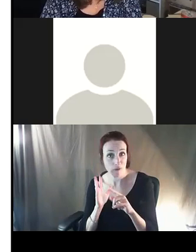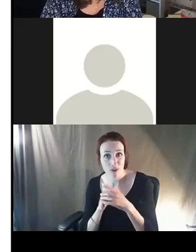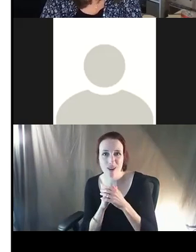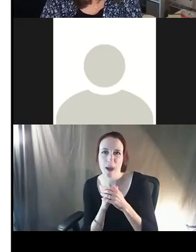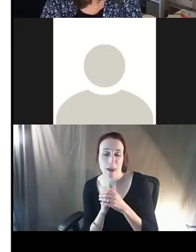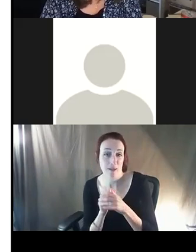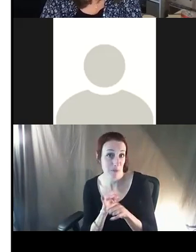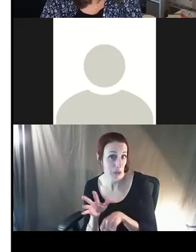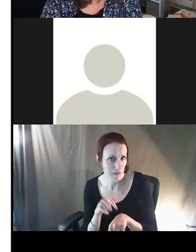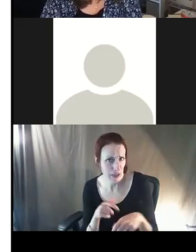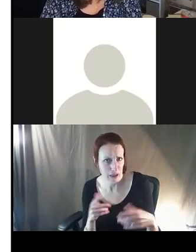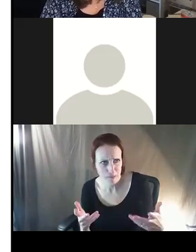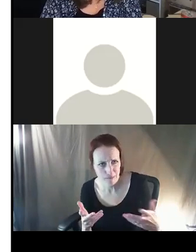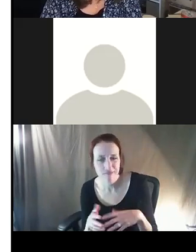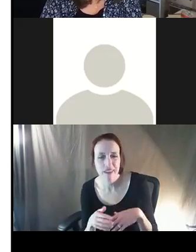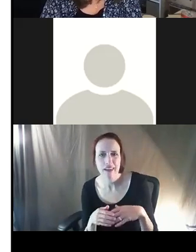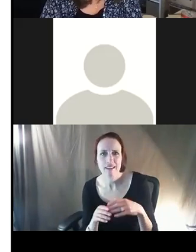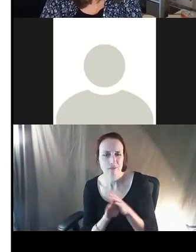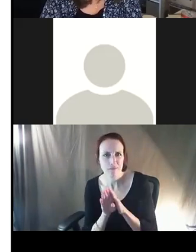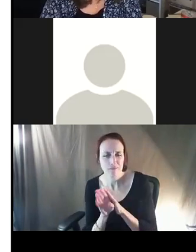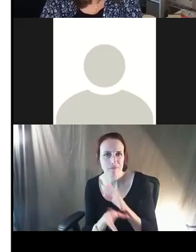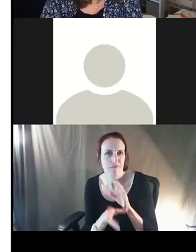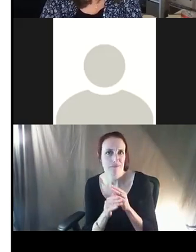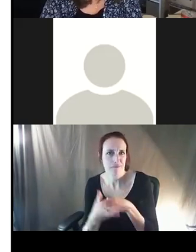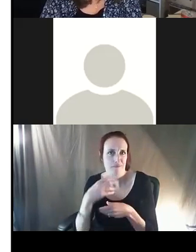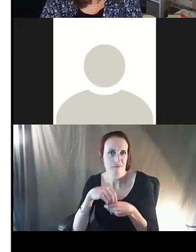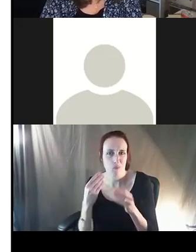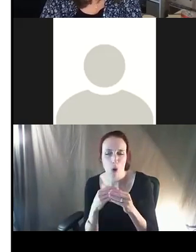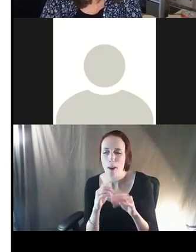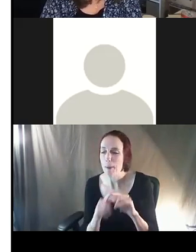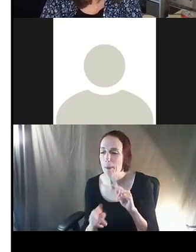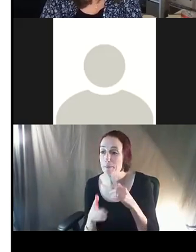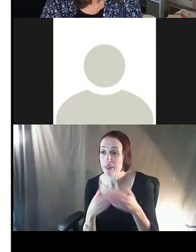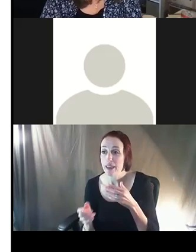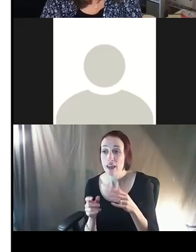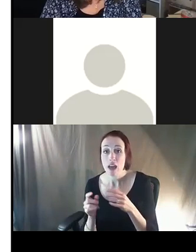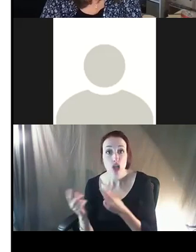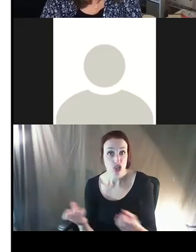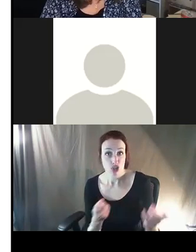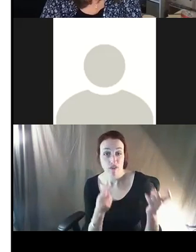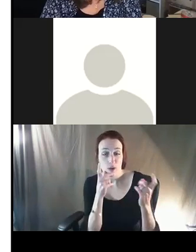Reminder that a survey will go out to everyone. We do ask you to take a few minutes to